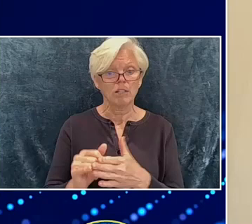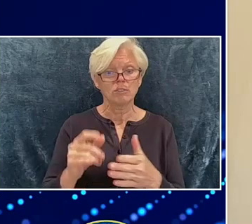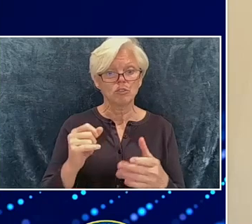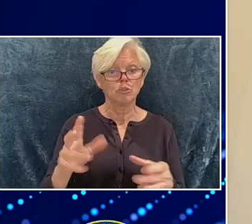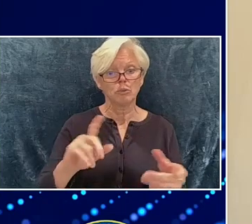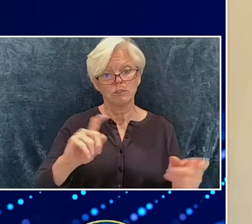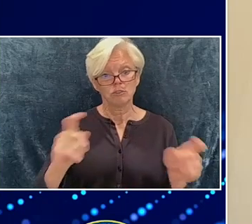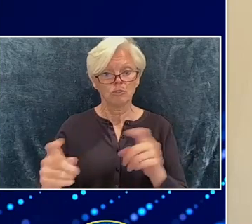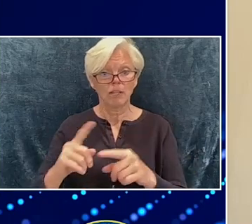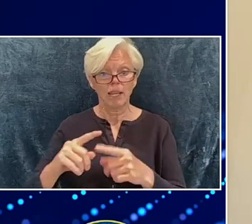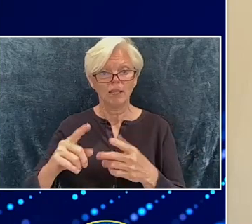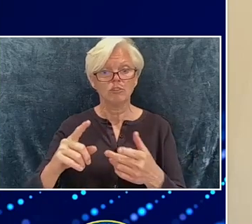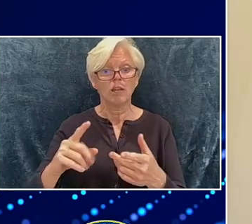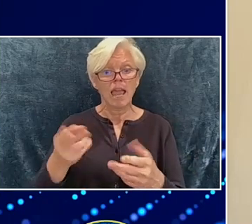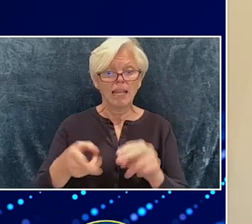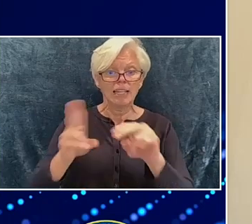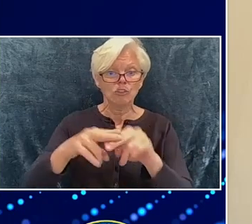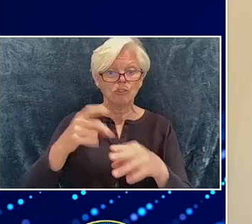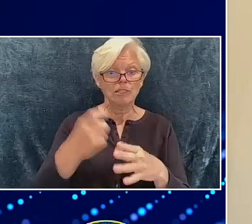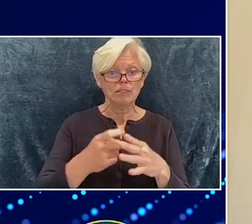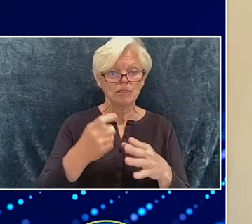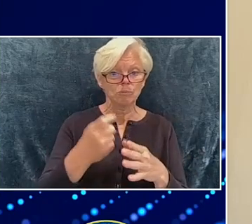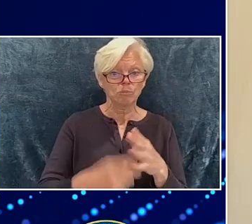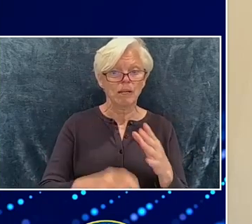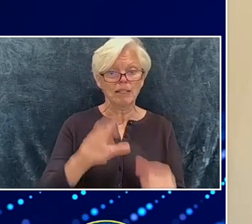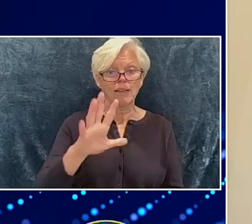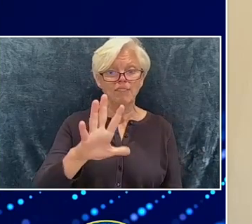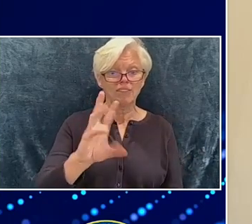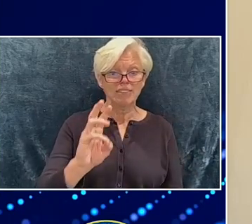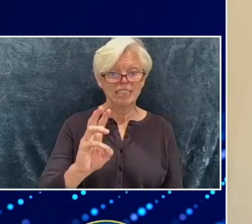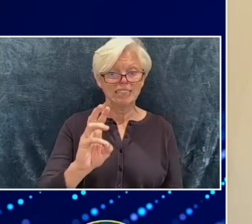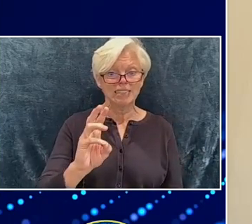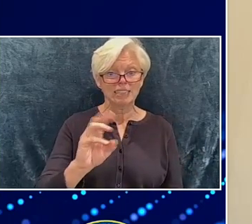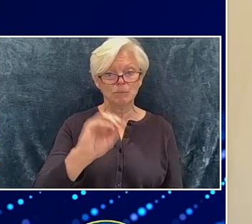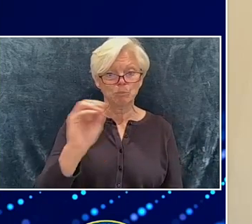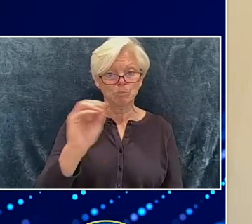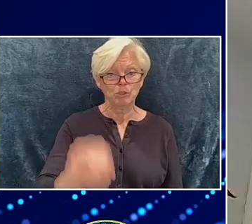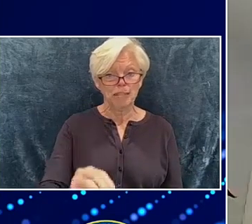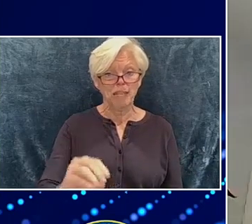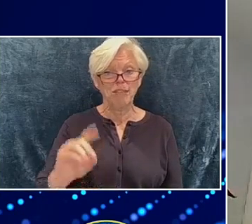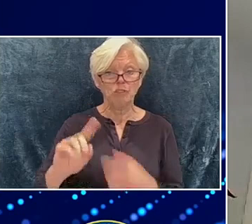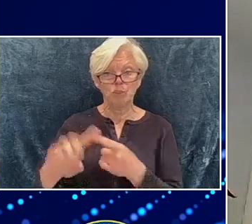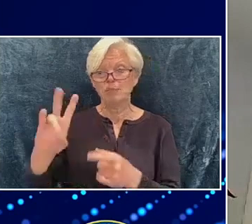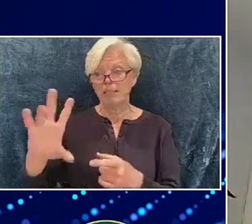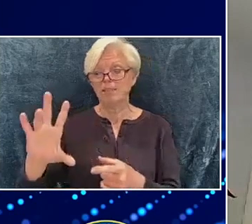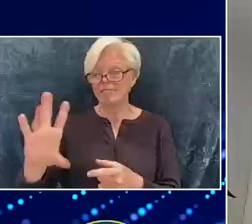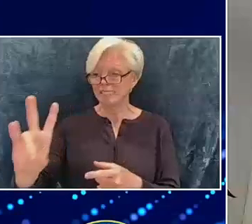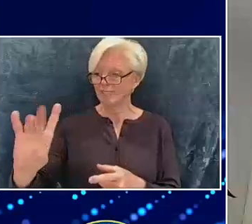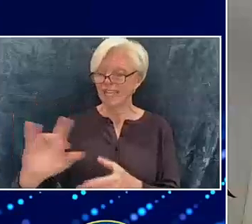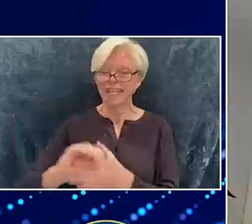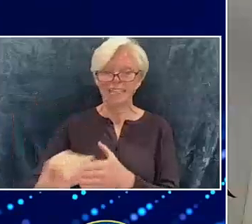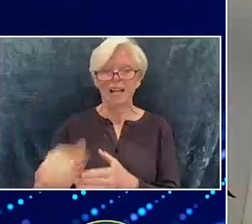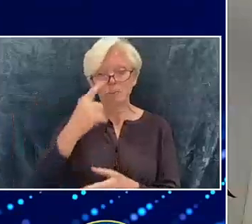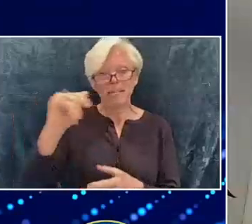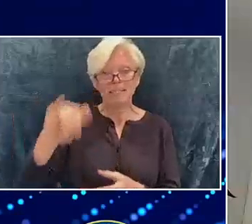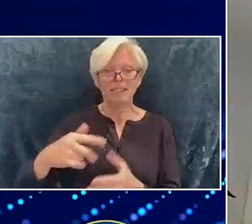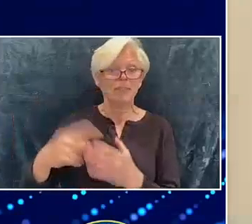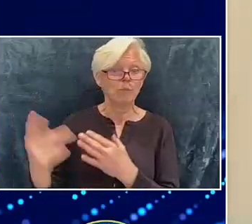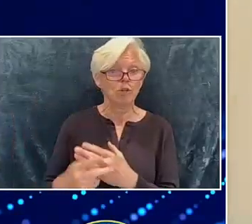that price 56% to $78 because of these programs. You have 30 seconds remaining. The faculty, under pressure from the